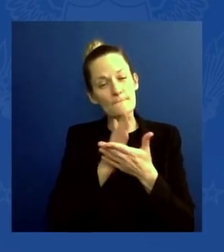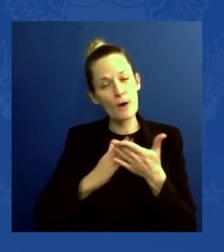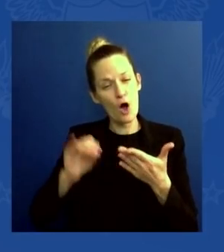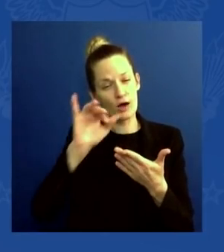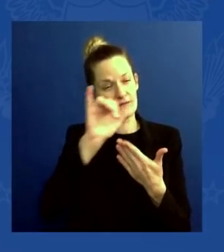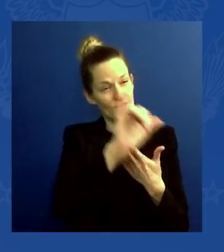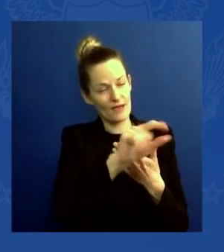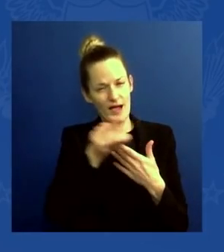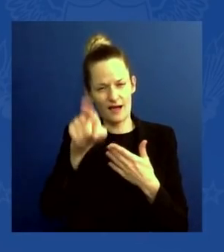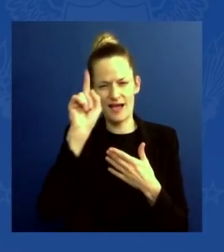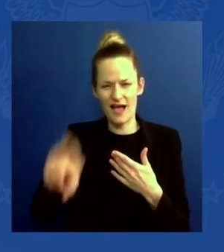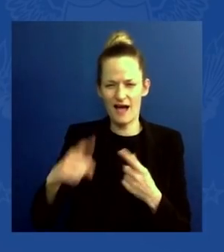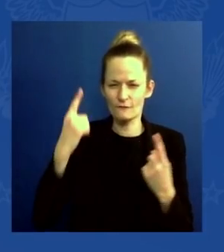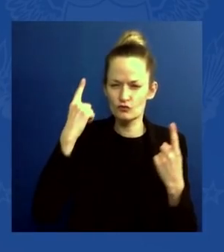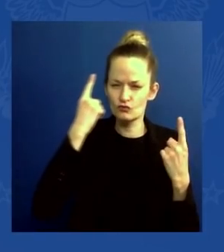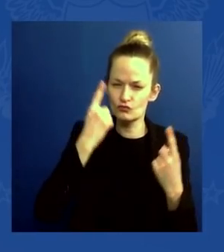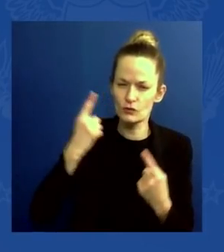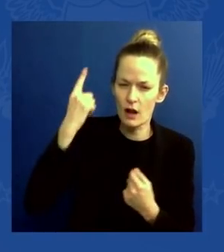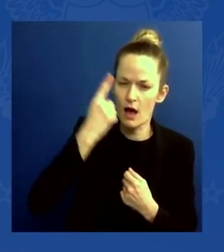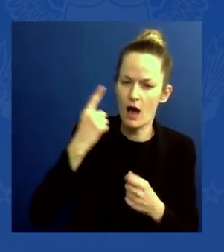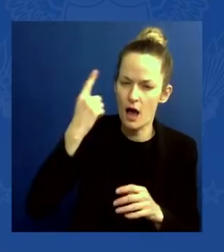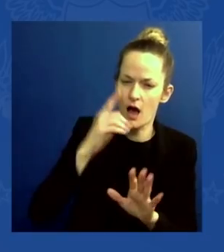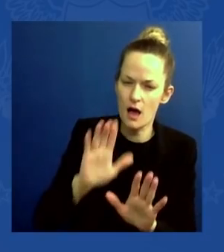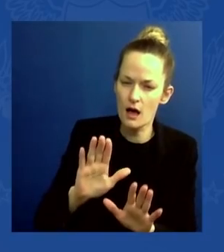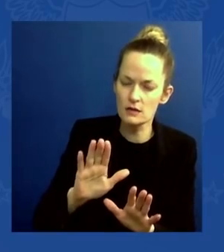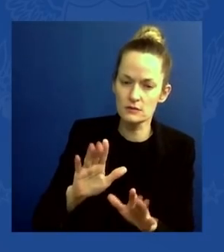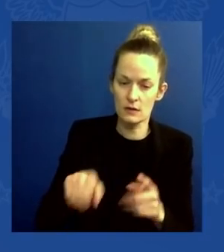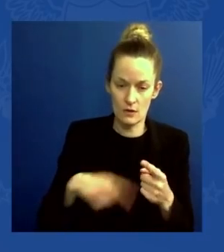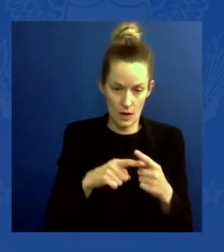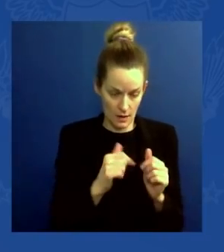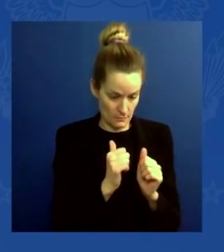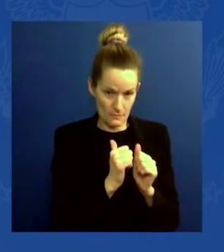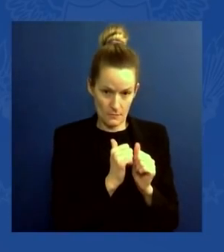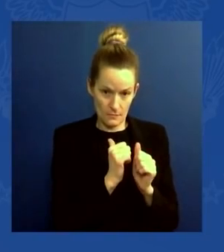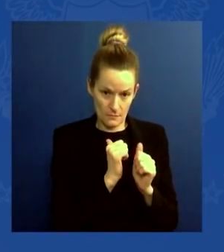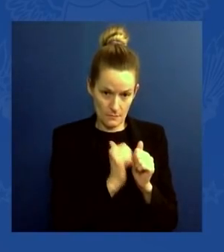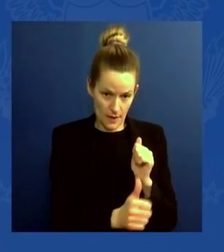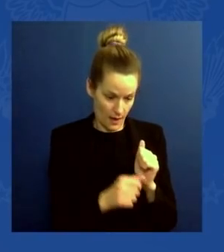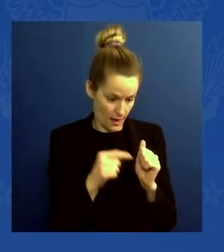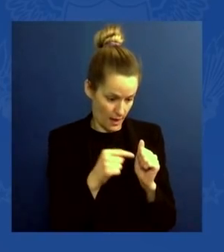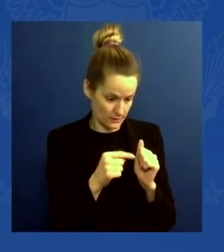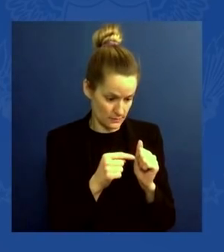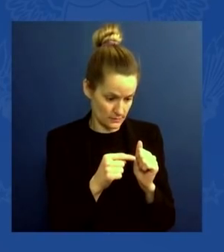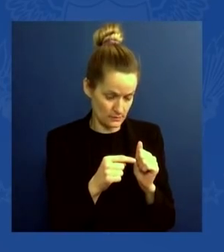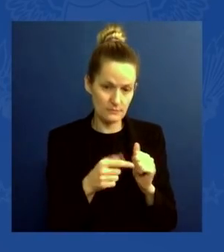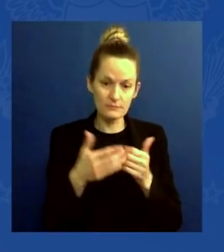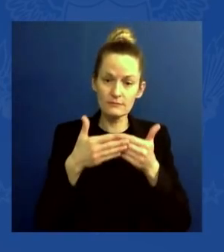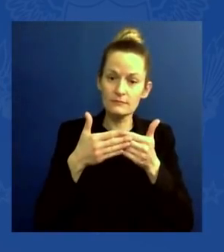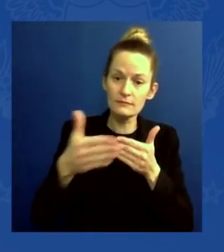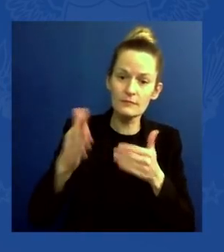And I'm sure there's some calculations saying, "Well, if Biden gets this other bill, then he's going to be moving too fast and it's going to hurt --